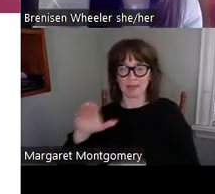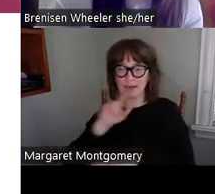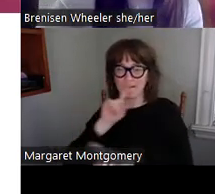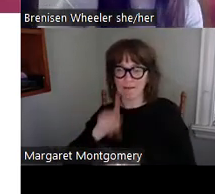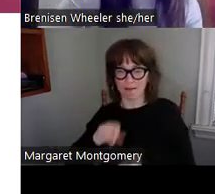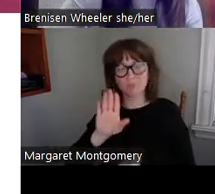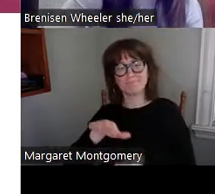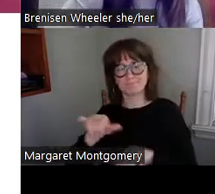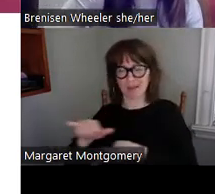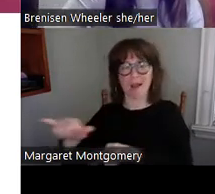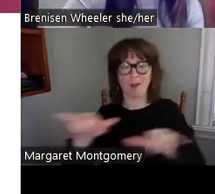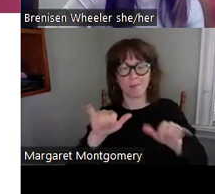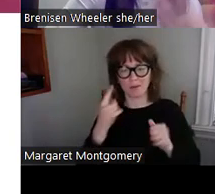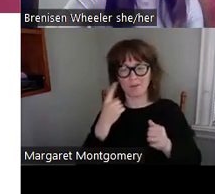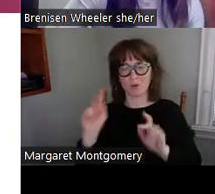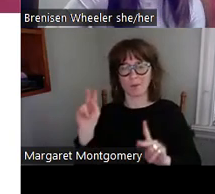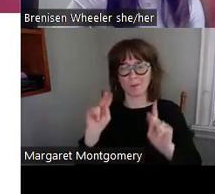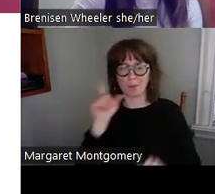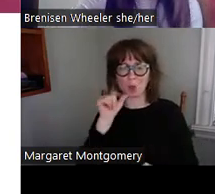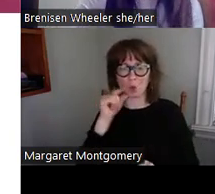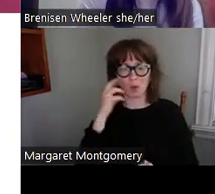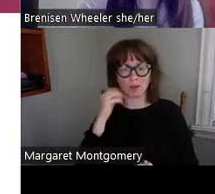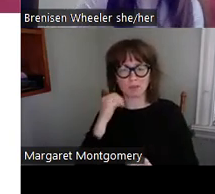abuse that could be something that survivors are more receptive